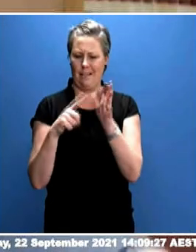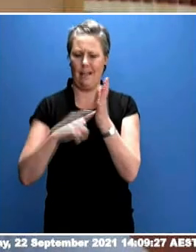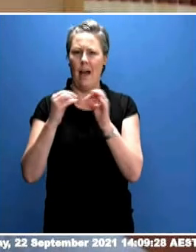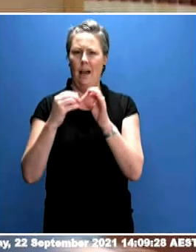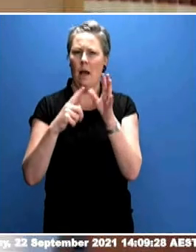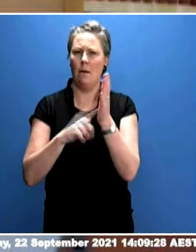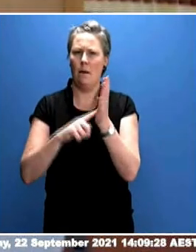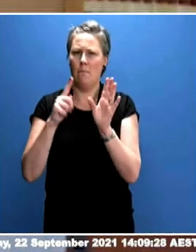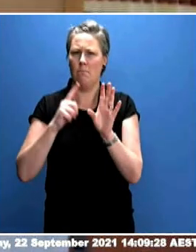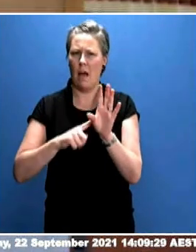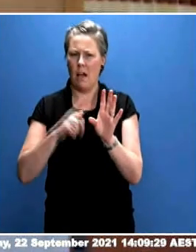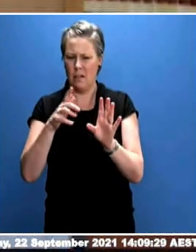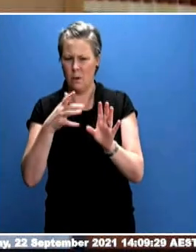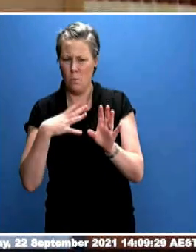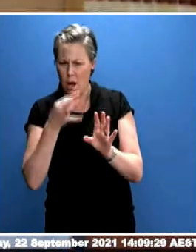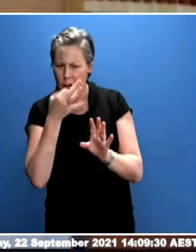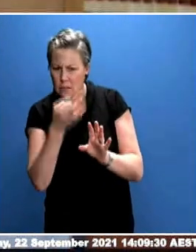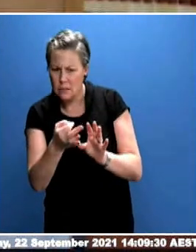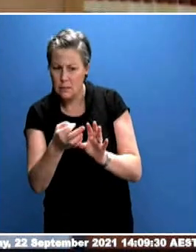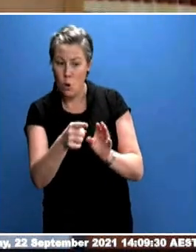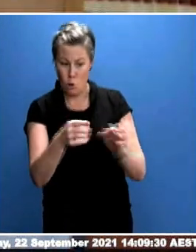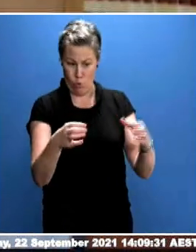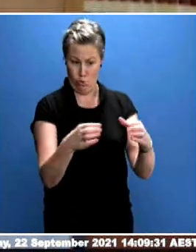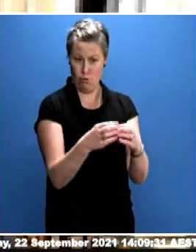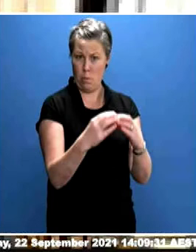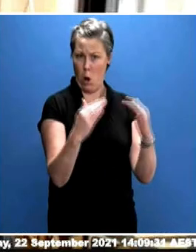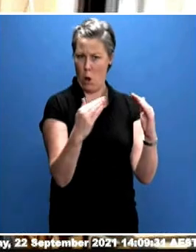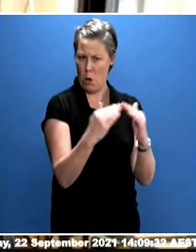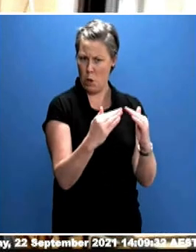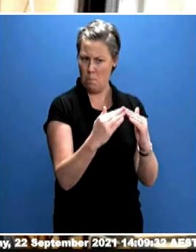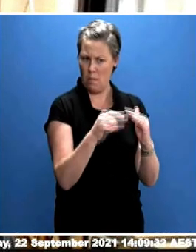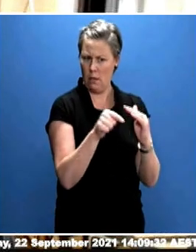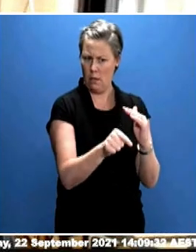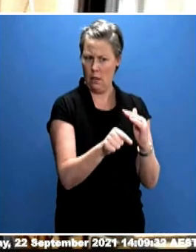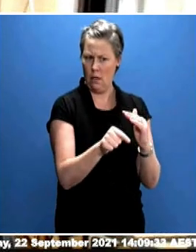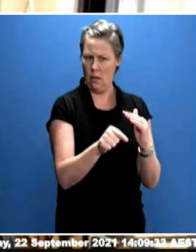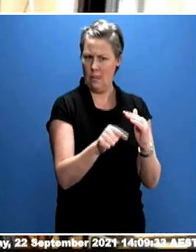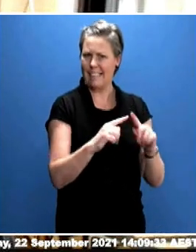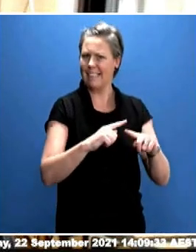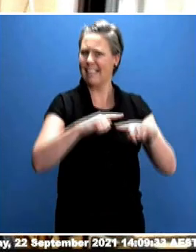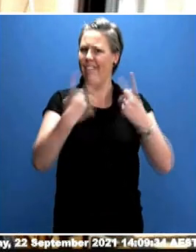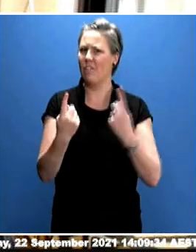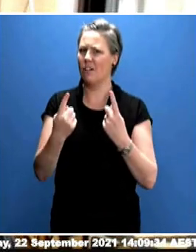These group homes aren't the same as community residential units used by the